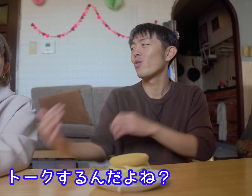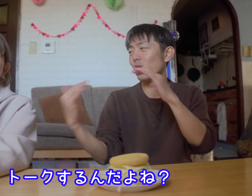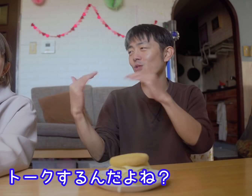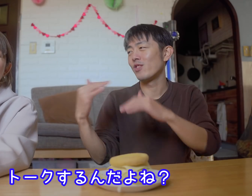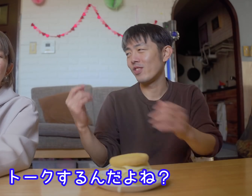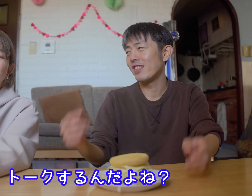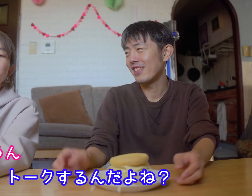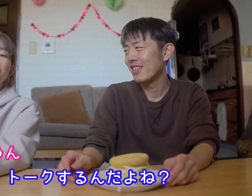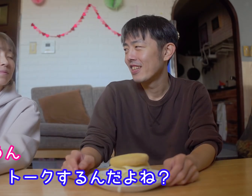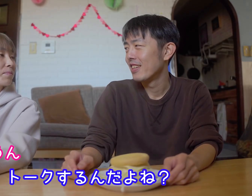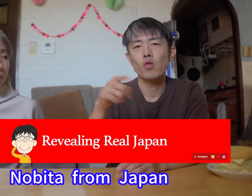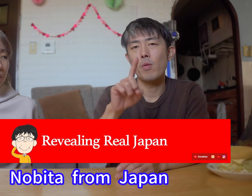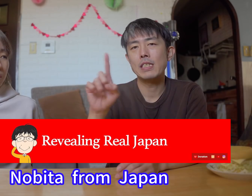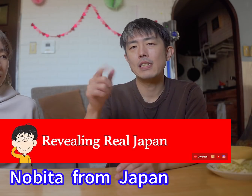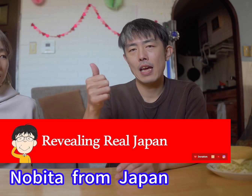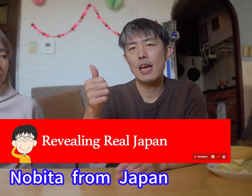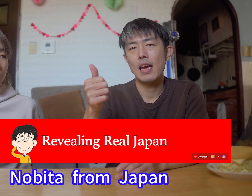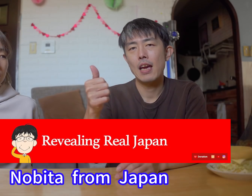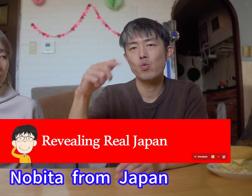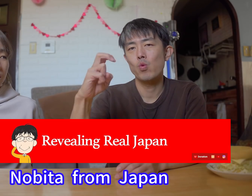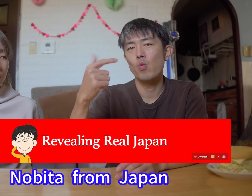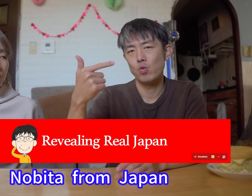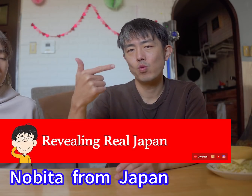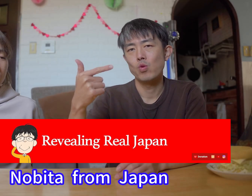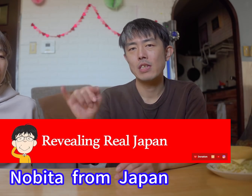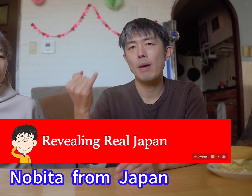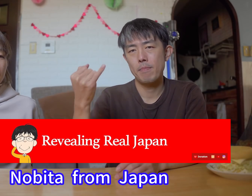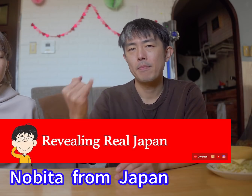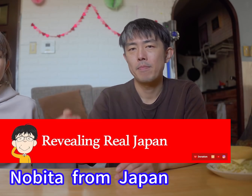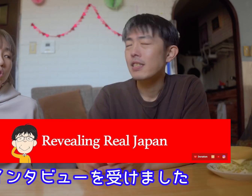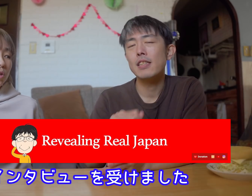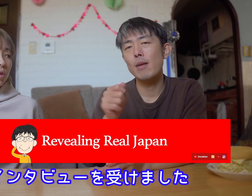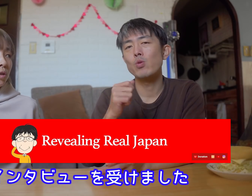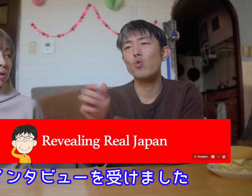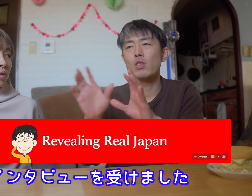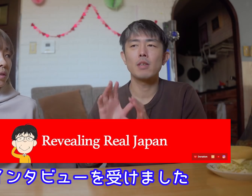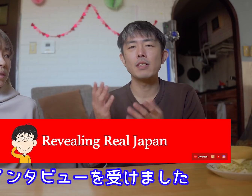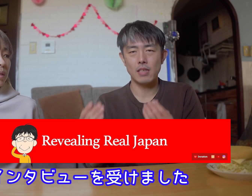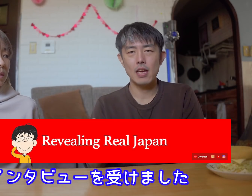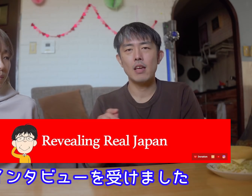(Dad)We talk about, right? (Mom)Yes. (Dad)We had an interview with "Nobita from Japan".